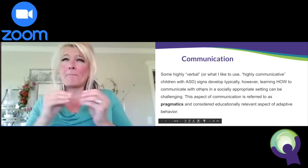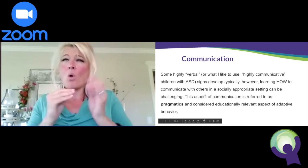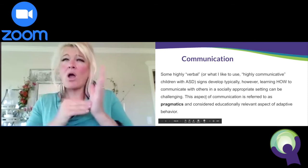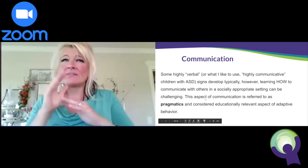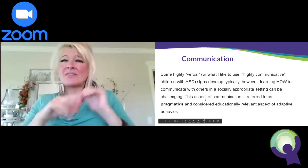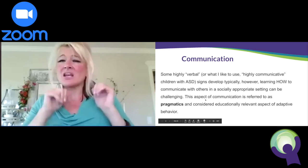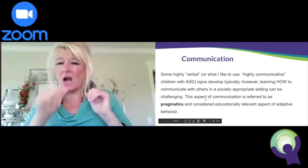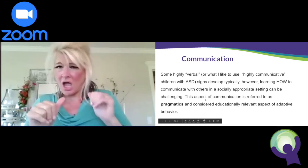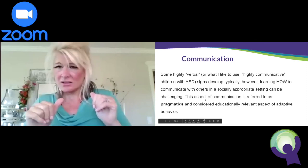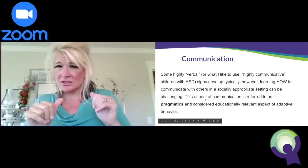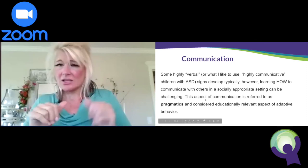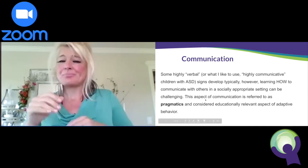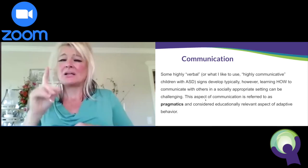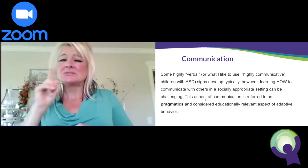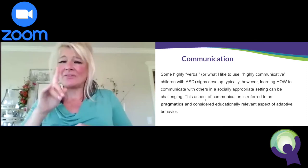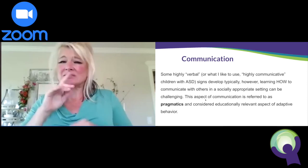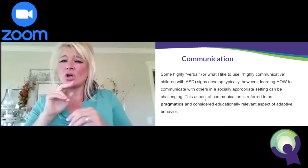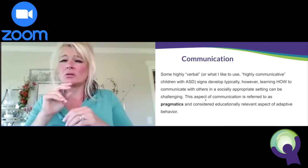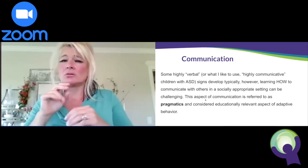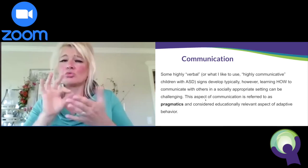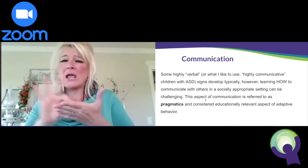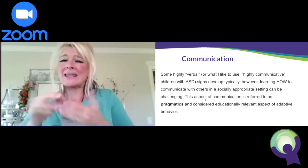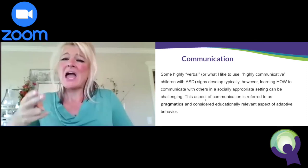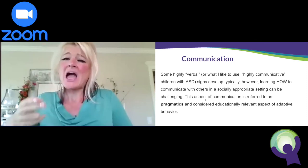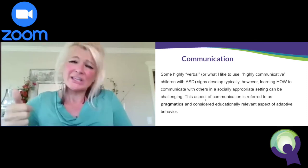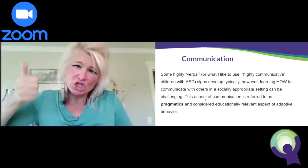Or are they not getting access to the information by hearing it